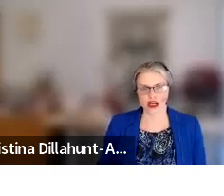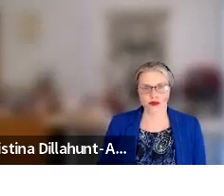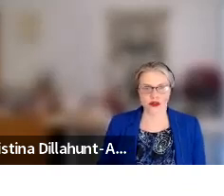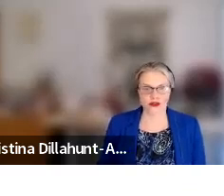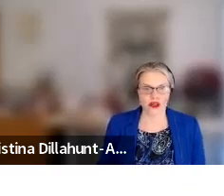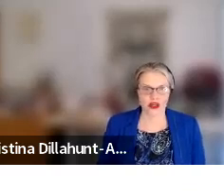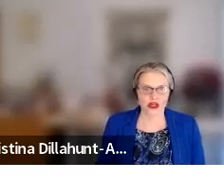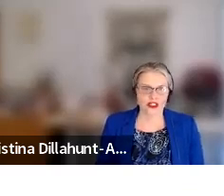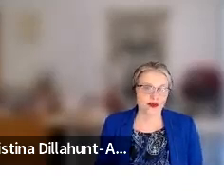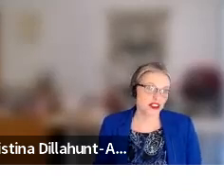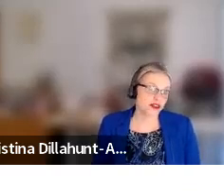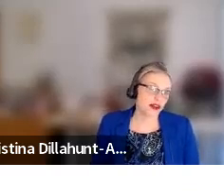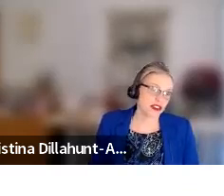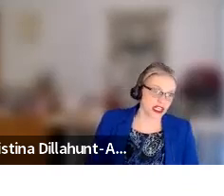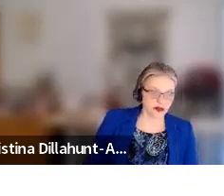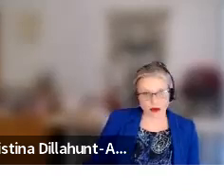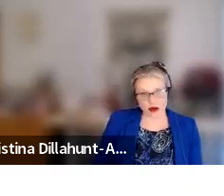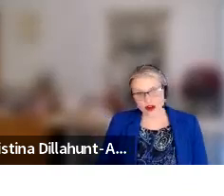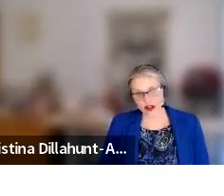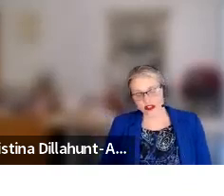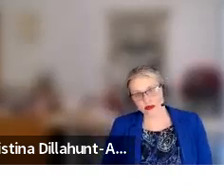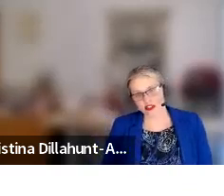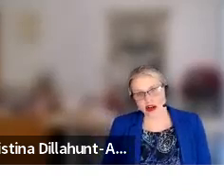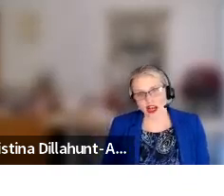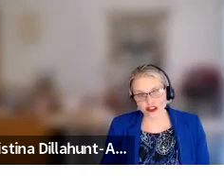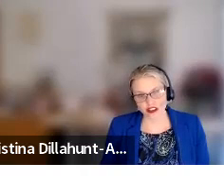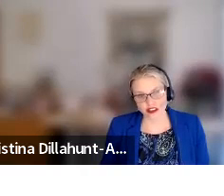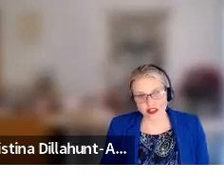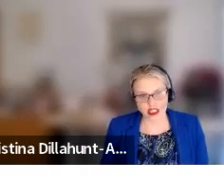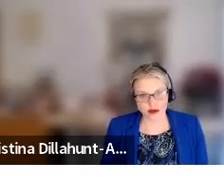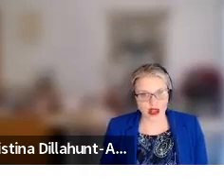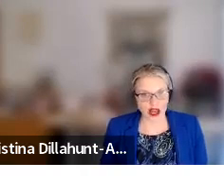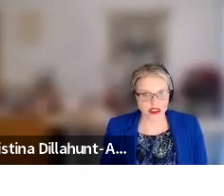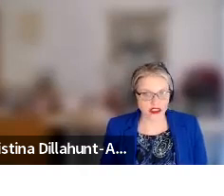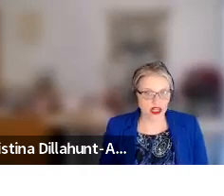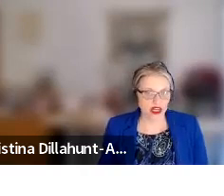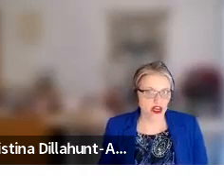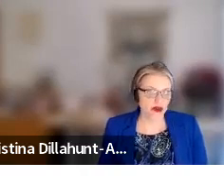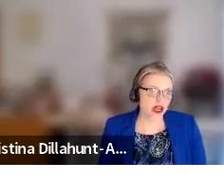Child abuse, domestic violence, intimate partner violence, military actions, IED blasts, and